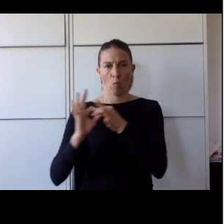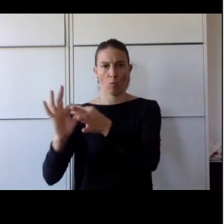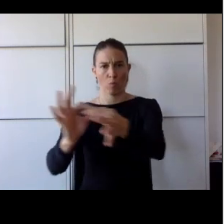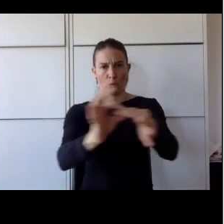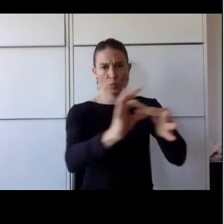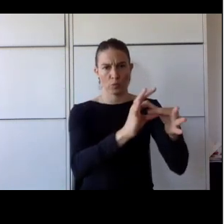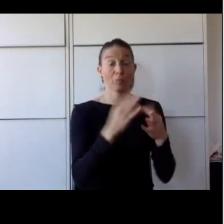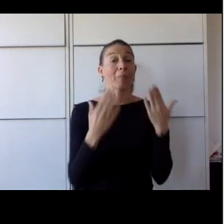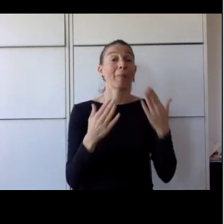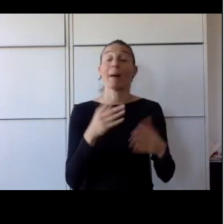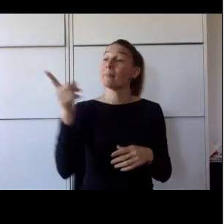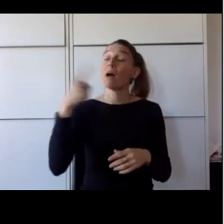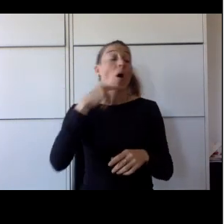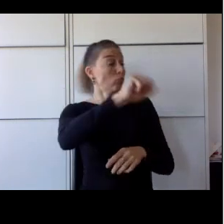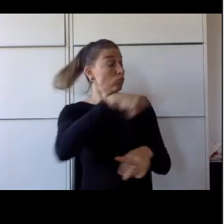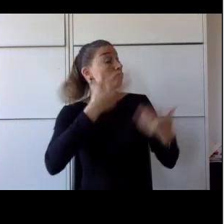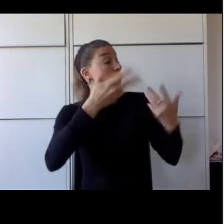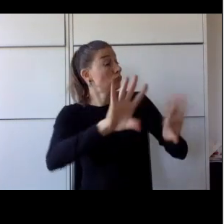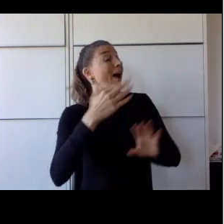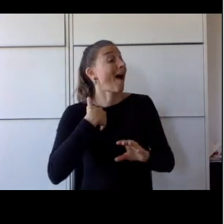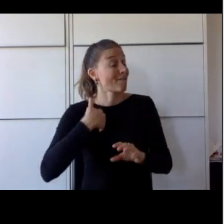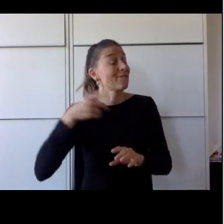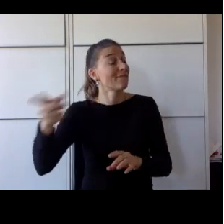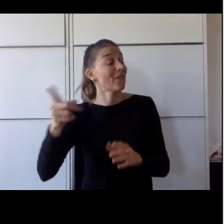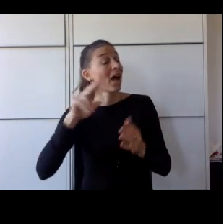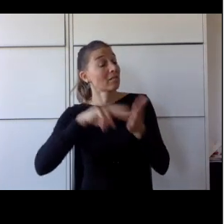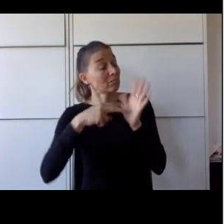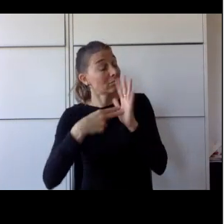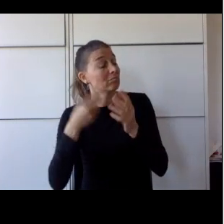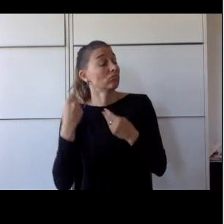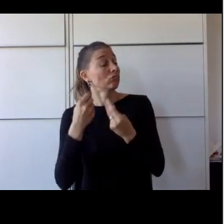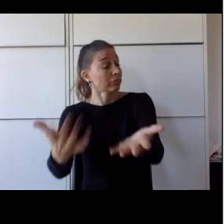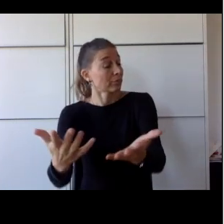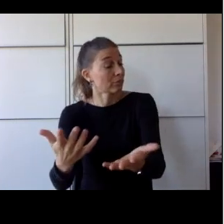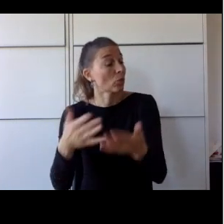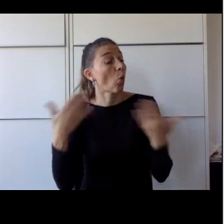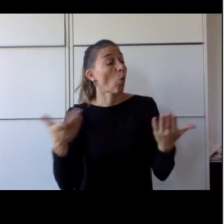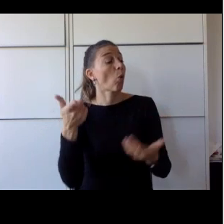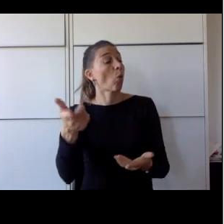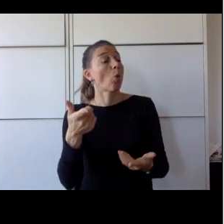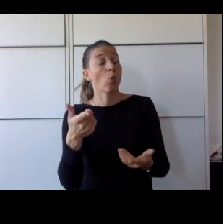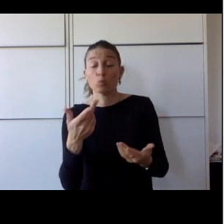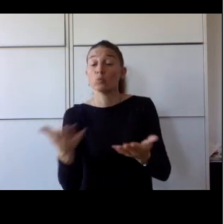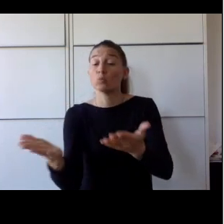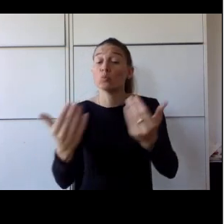and to start requesting accessibility to providers